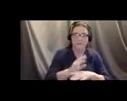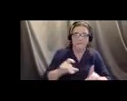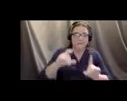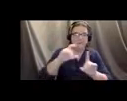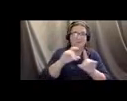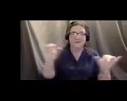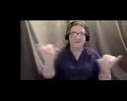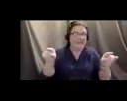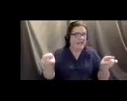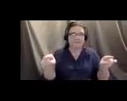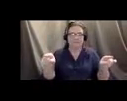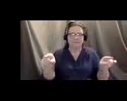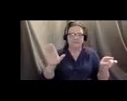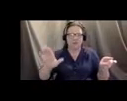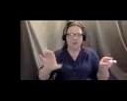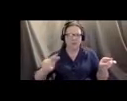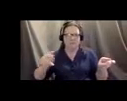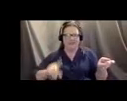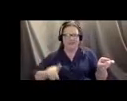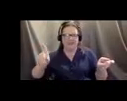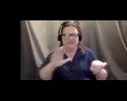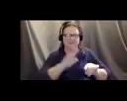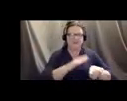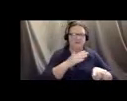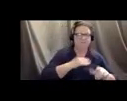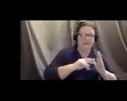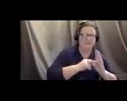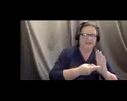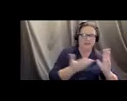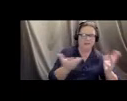perhaps in different ways. Meaning something different.